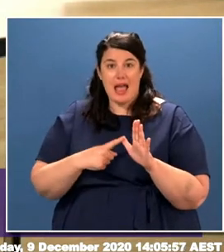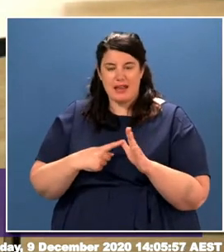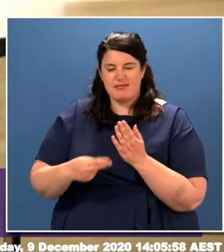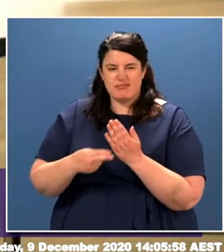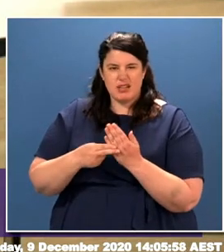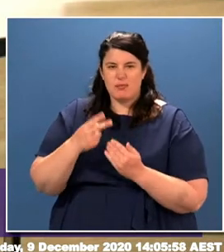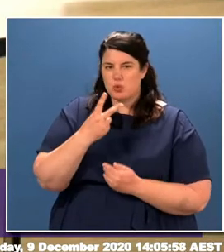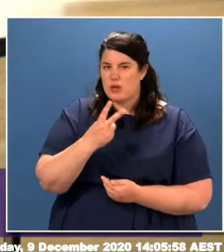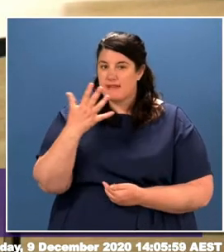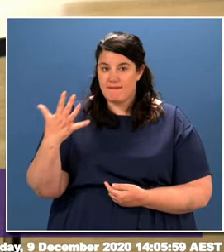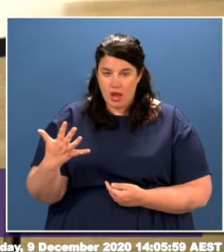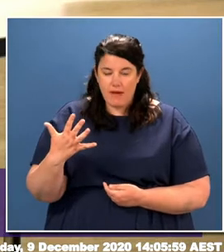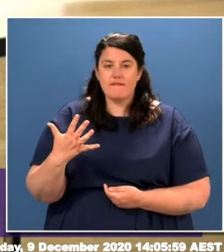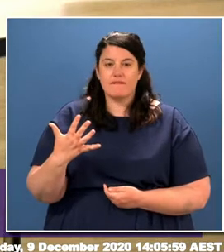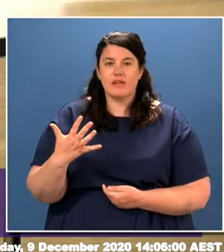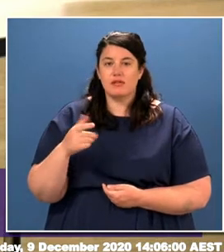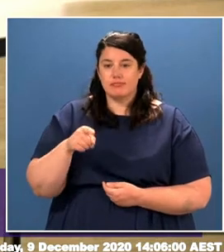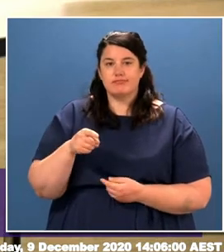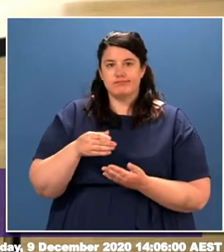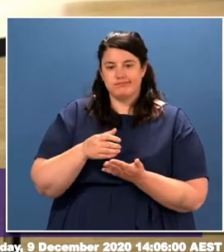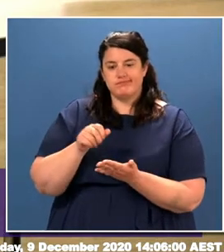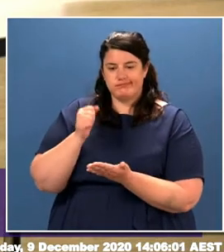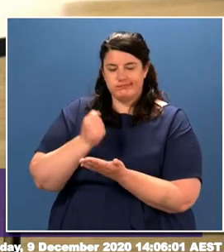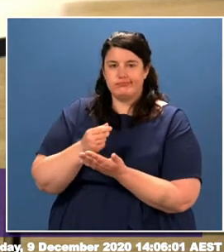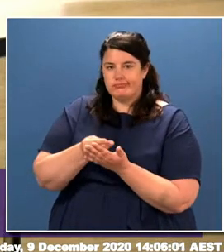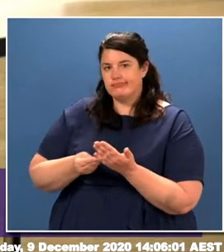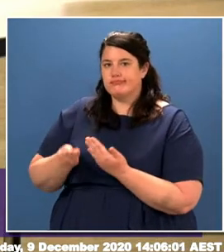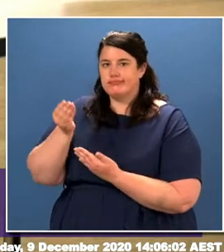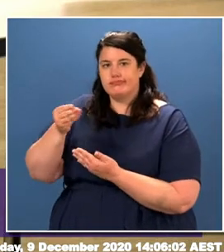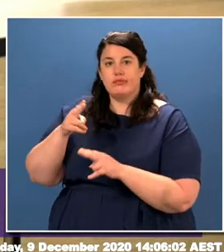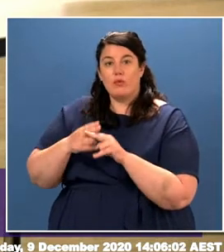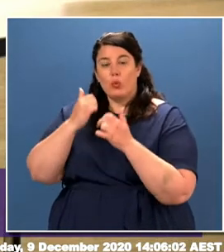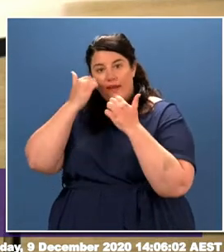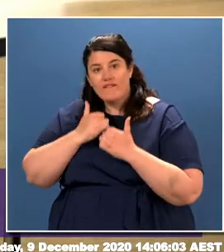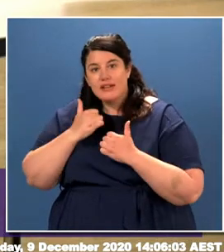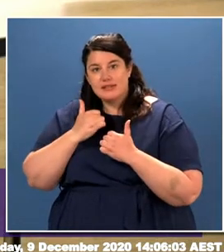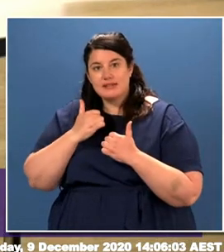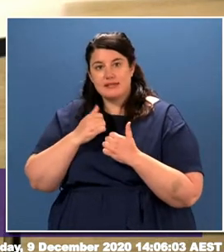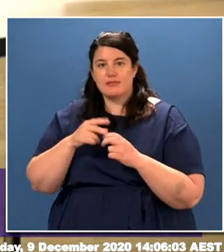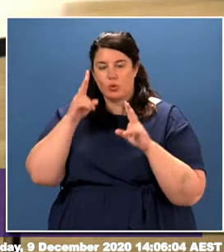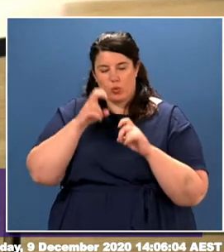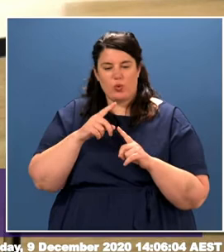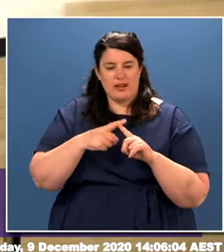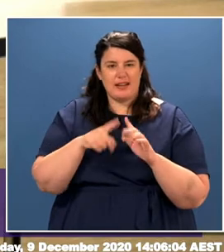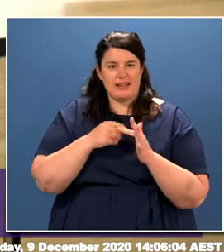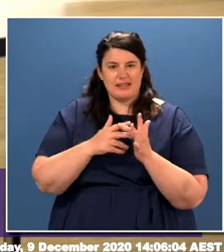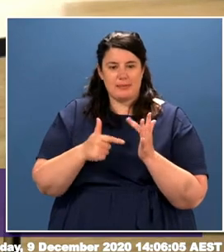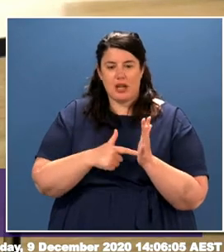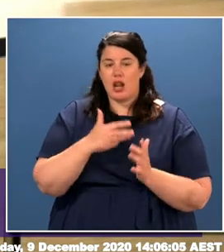at tab 25, that this be tendered into evidence and that it be marked as exhibit 9.17.